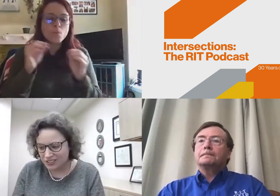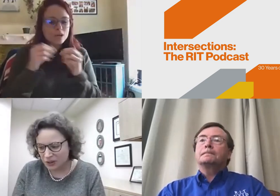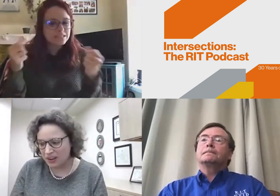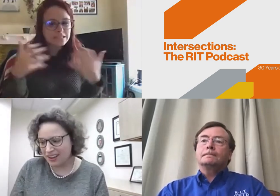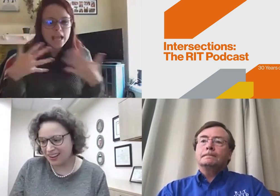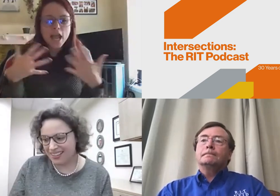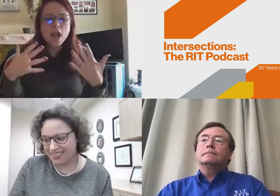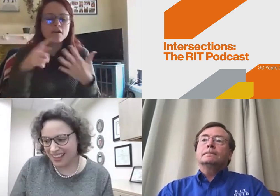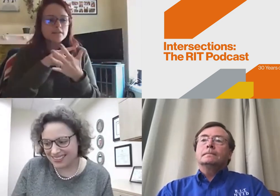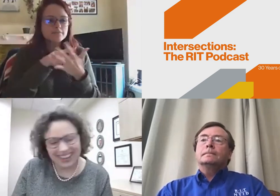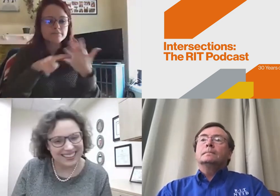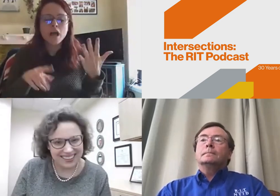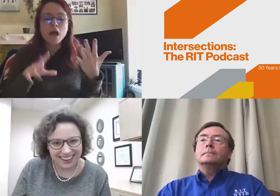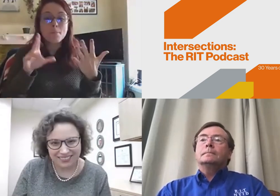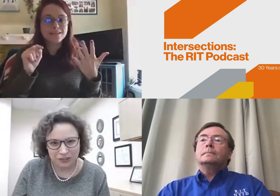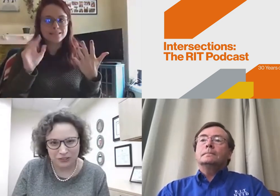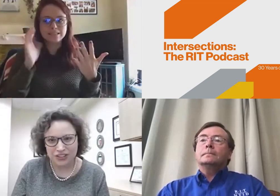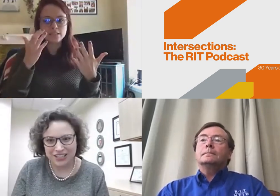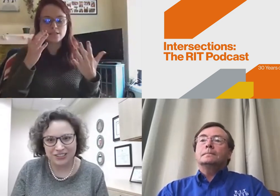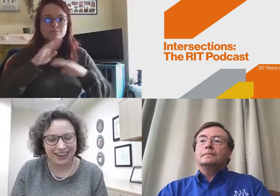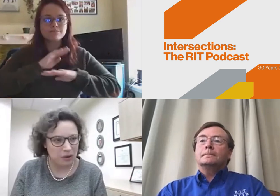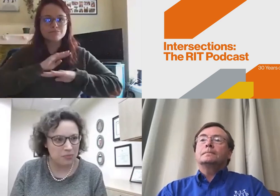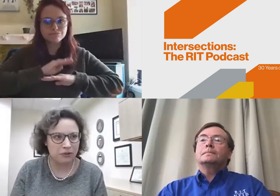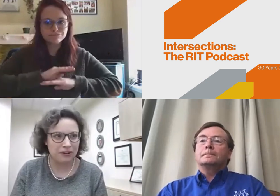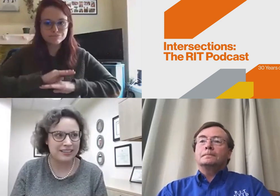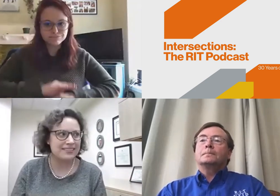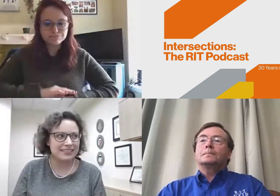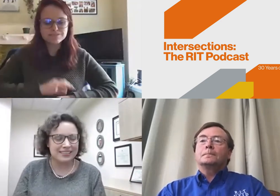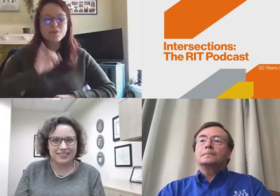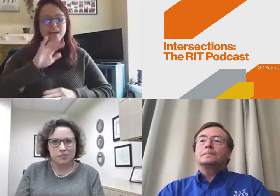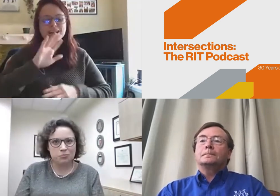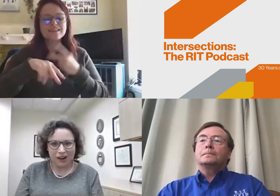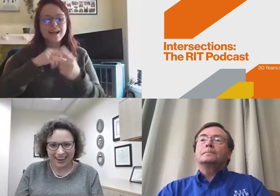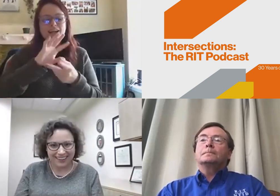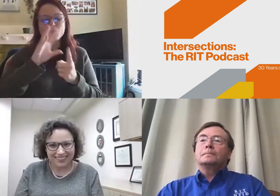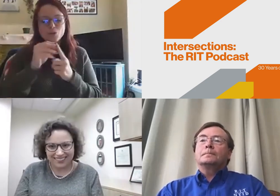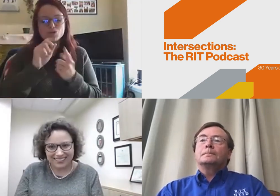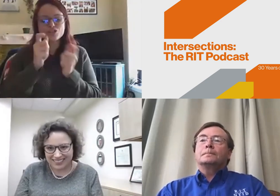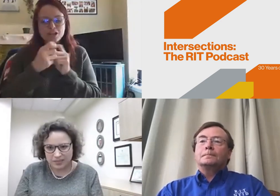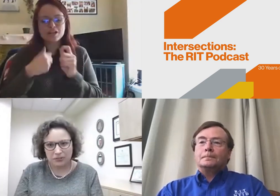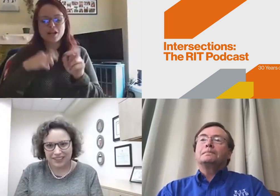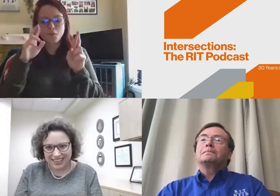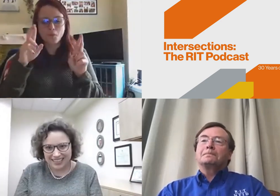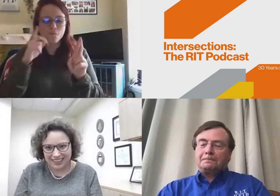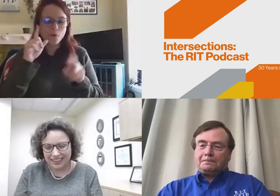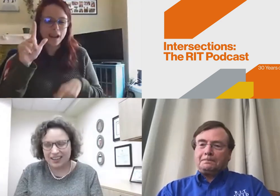And so, that's the kind of culture change that I hope for, is to see pride in disability